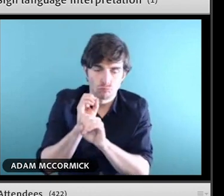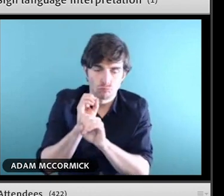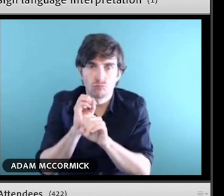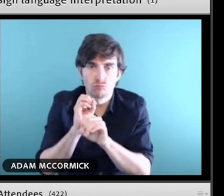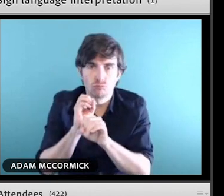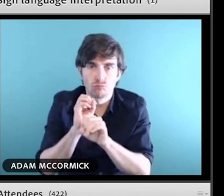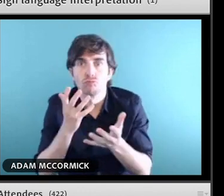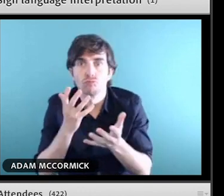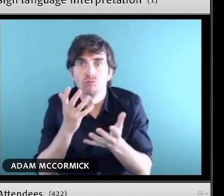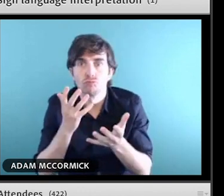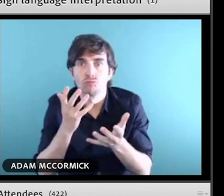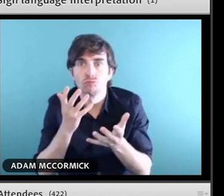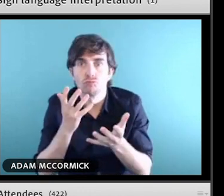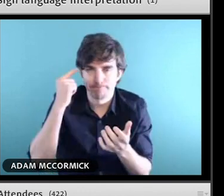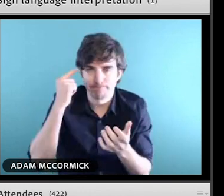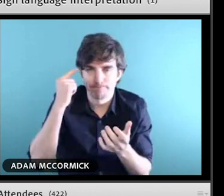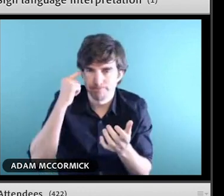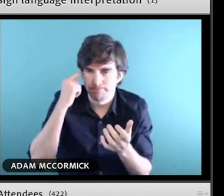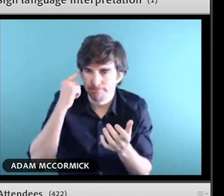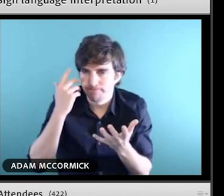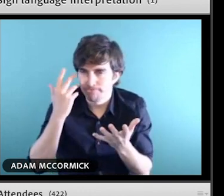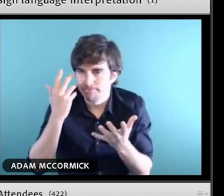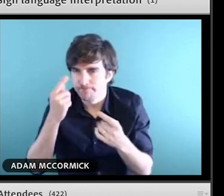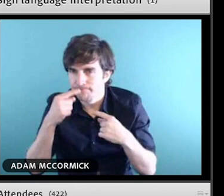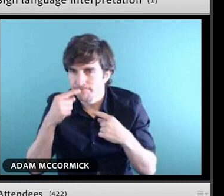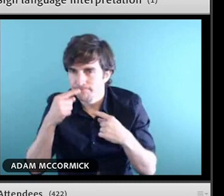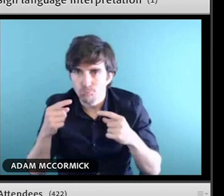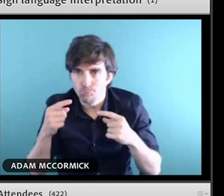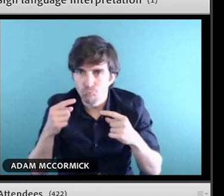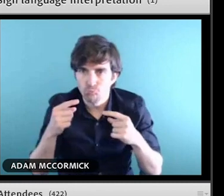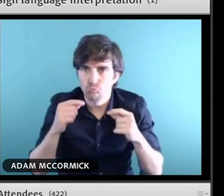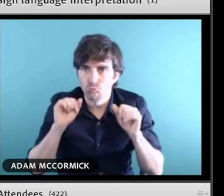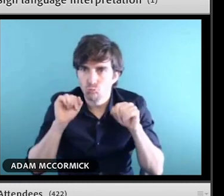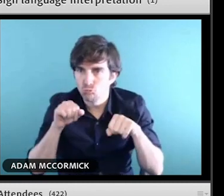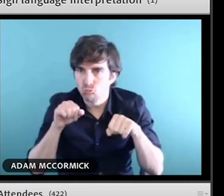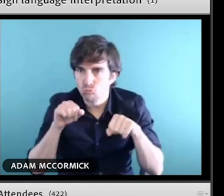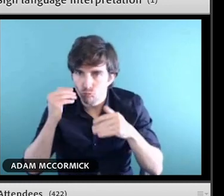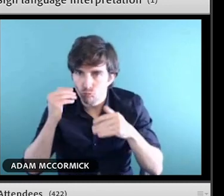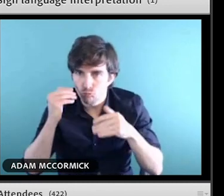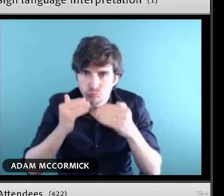whenever you feel you have that critical mass, feel free to jump in with some comments.